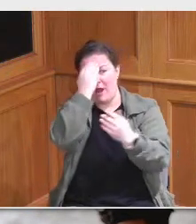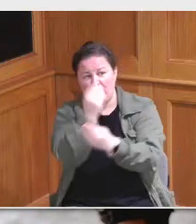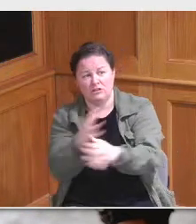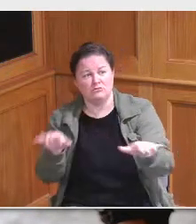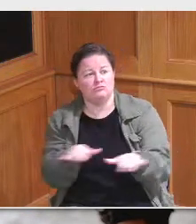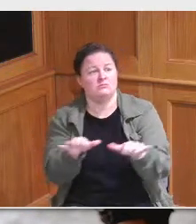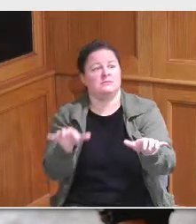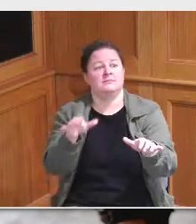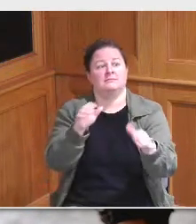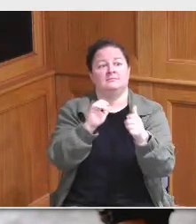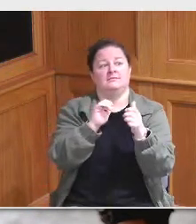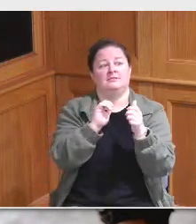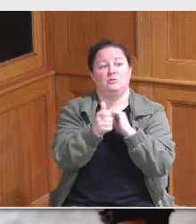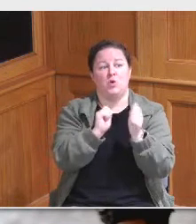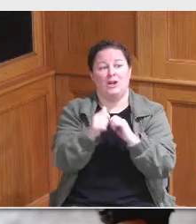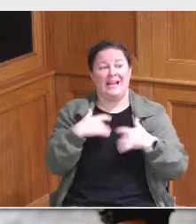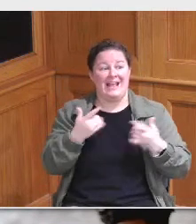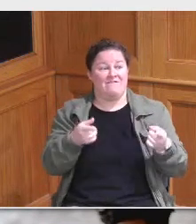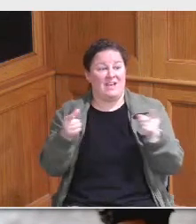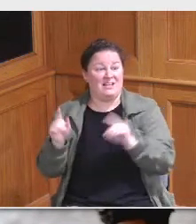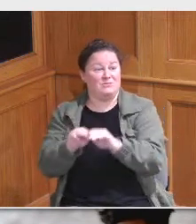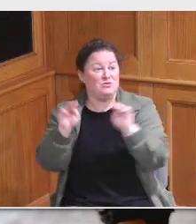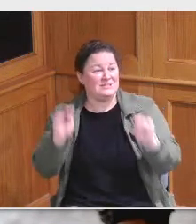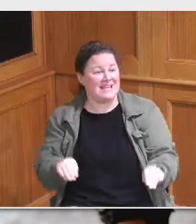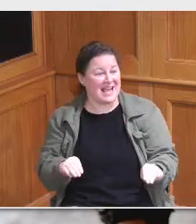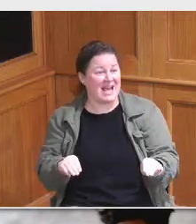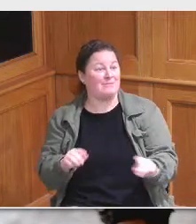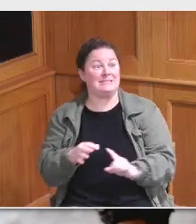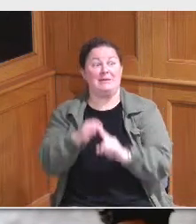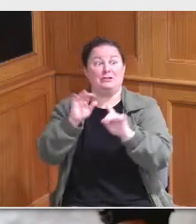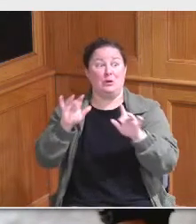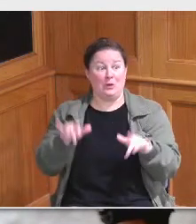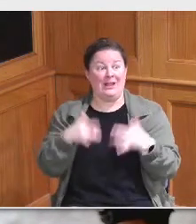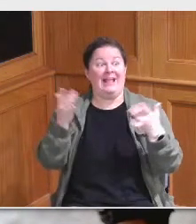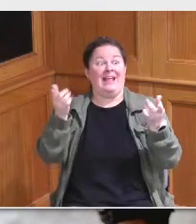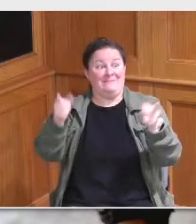interest camps and family activities so we have everything on our calendar from